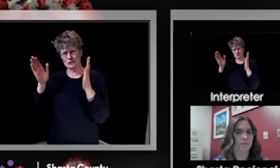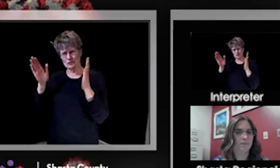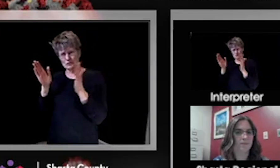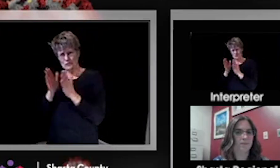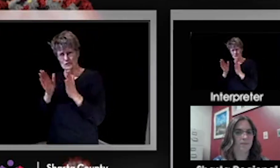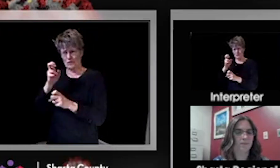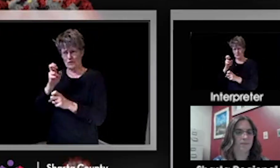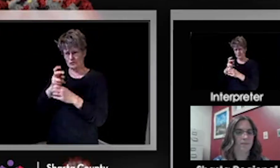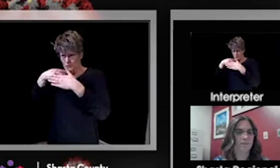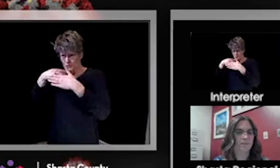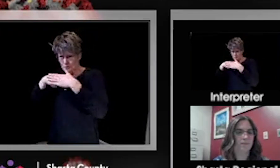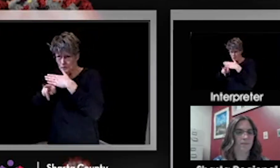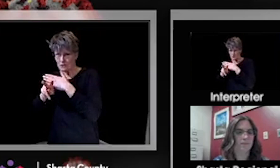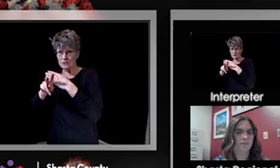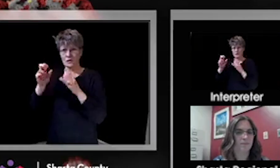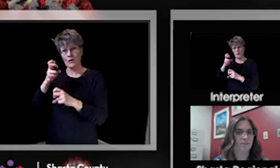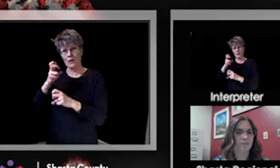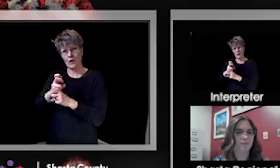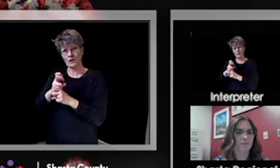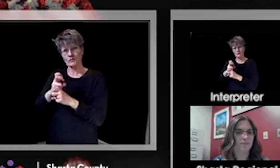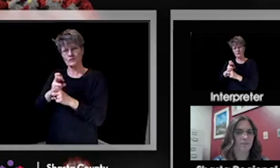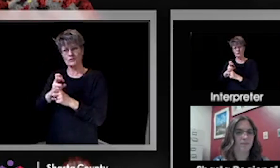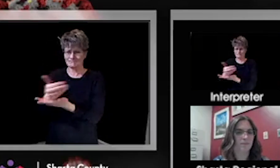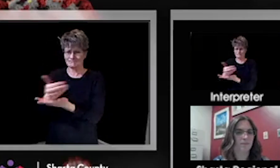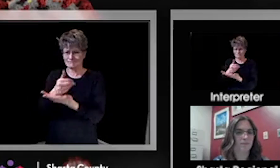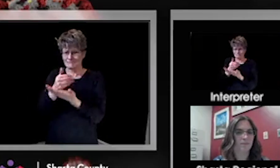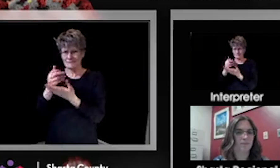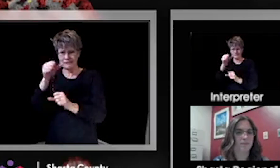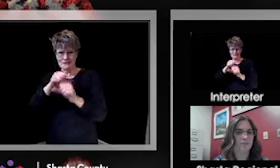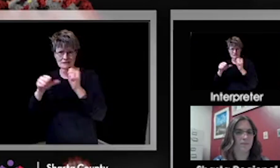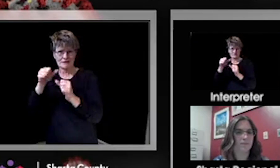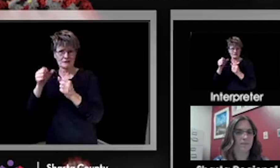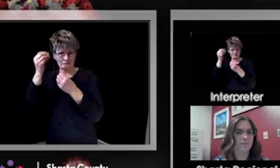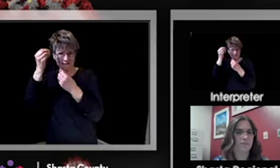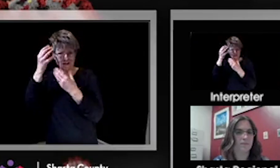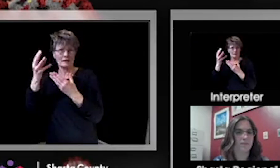model. I’d be happy to take any questions later.